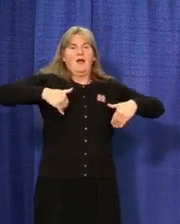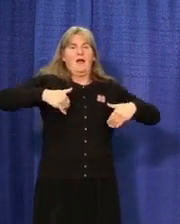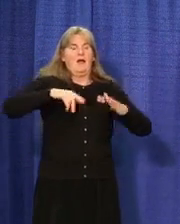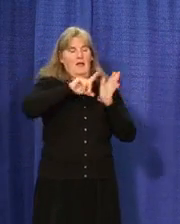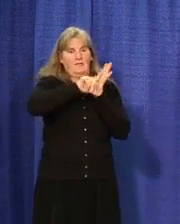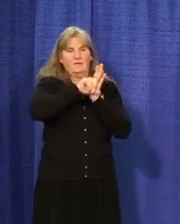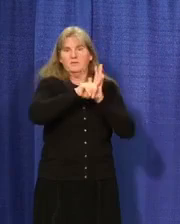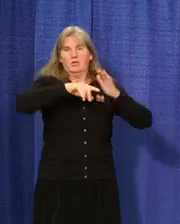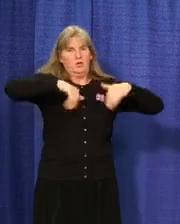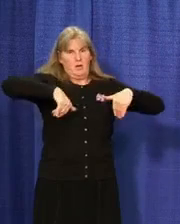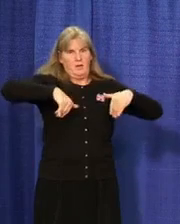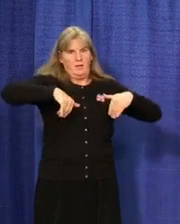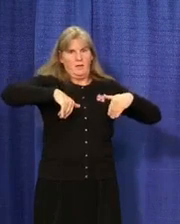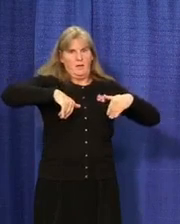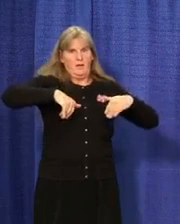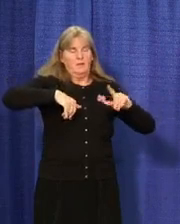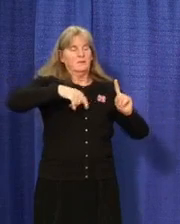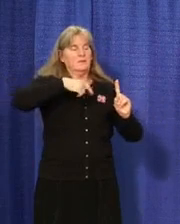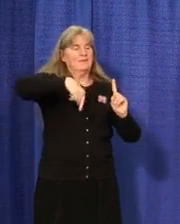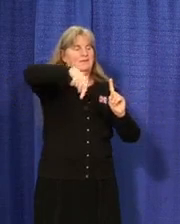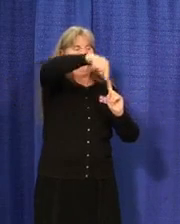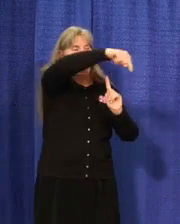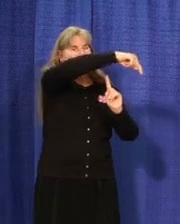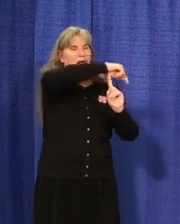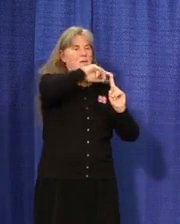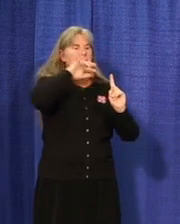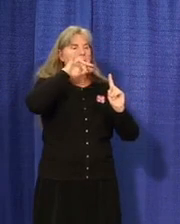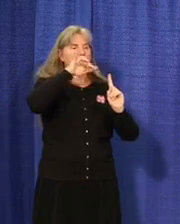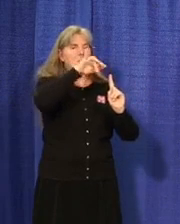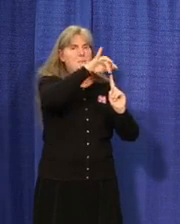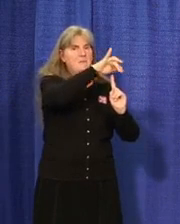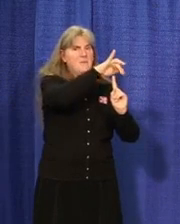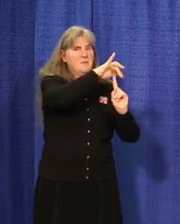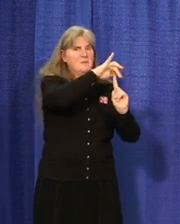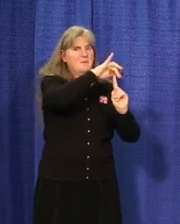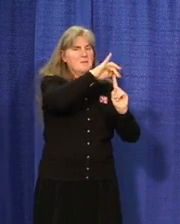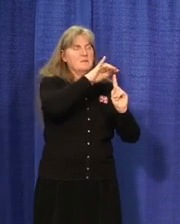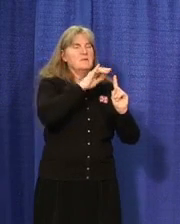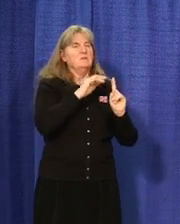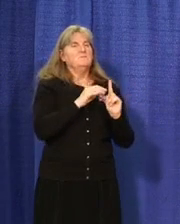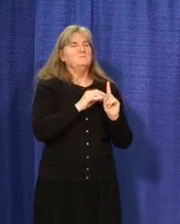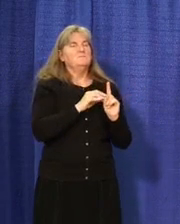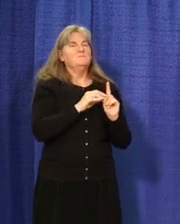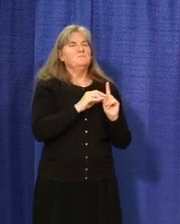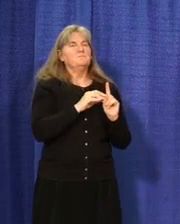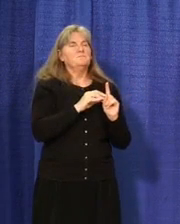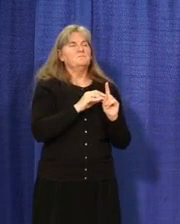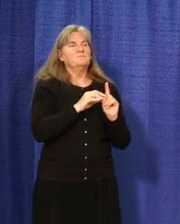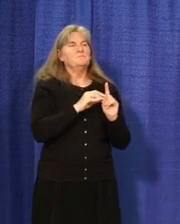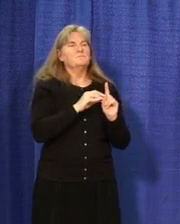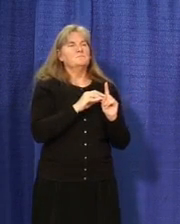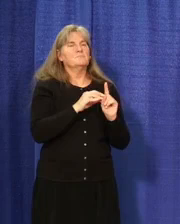complete an investigation of a cluster, and as well as that,